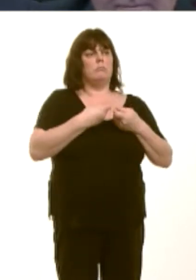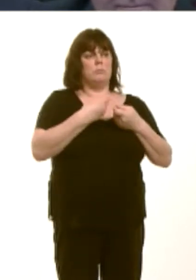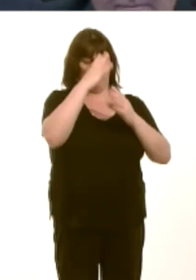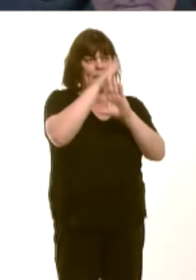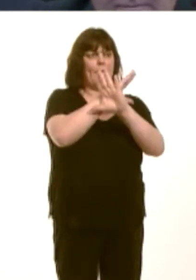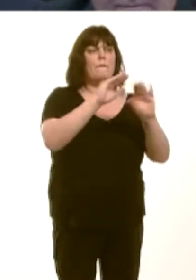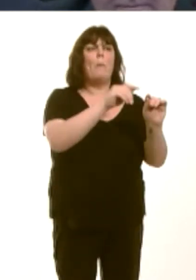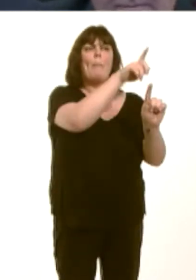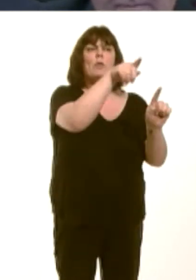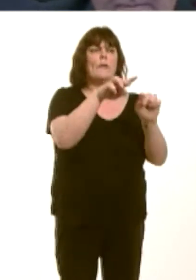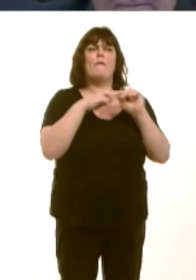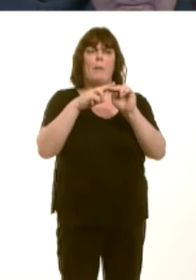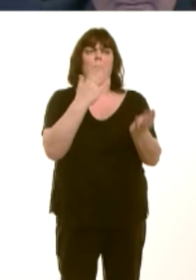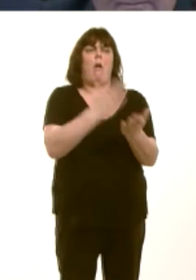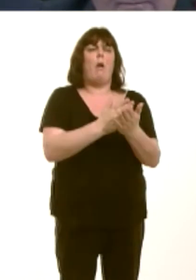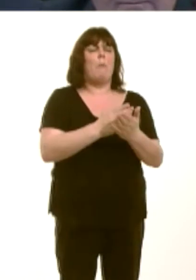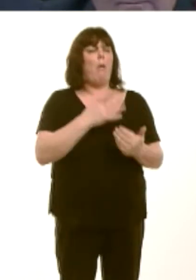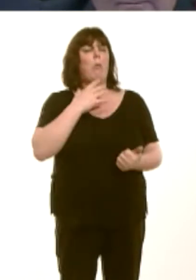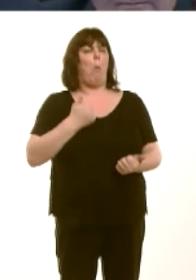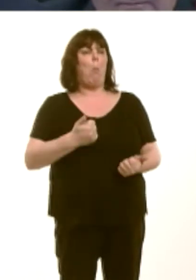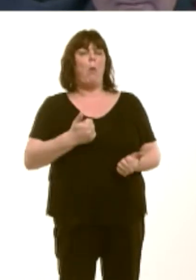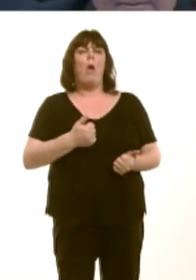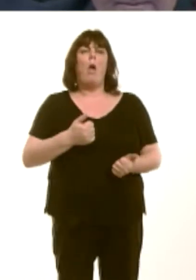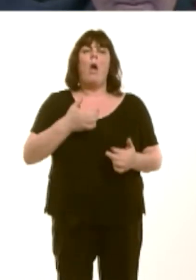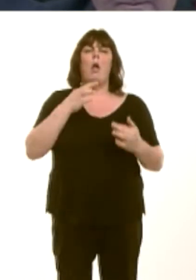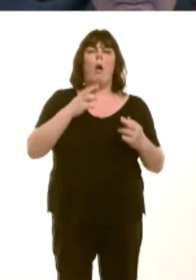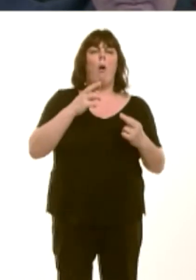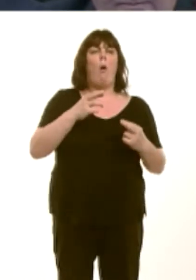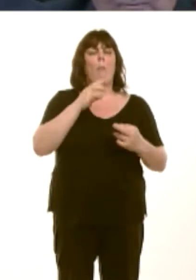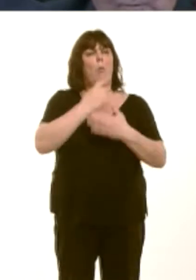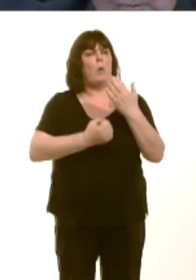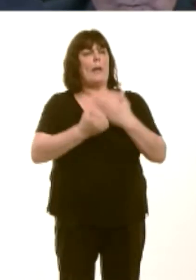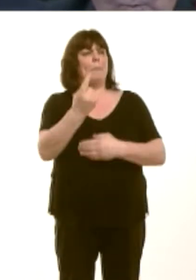and I hope that you will come forward in a timely manner with the way that youíre going to take that forward.